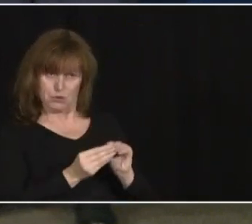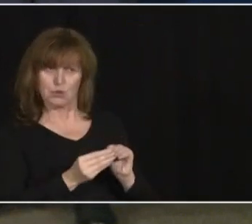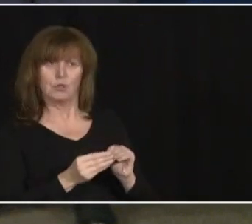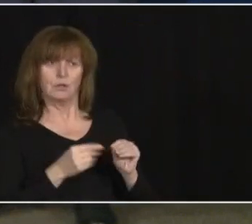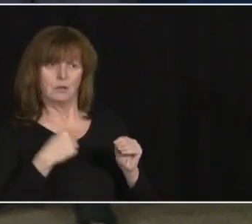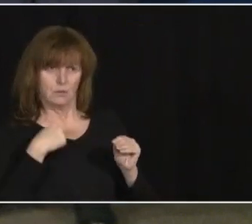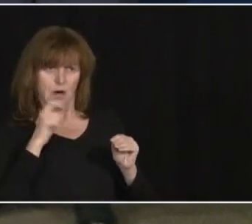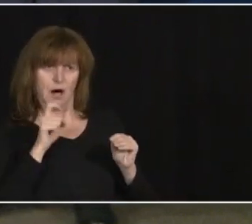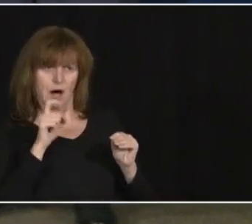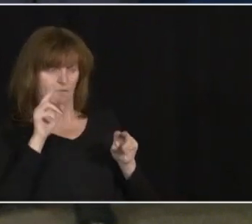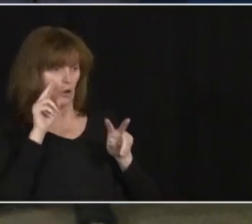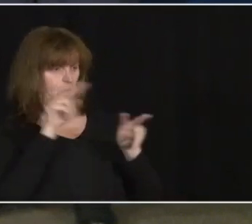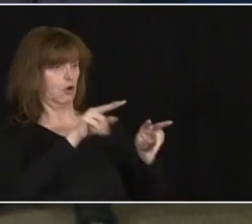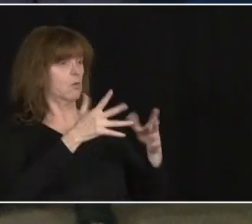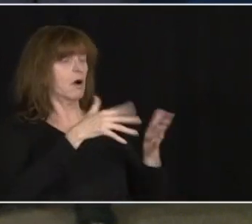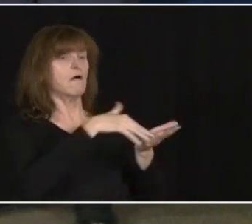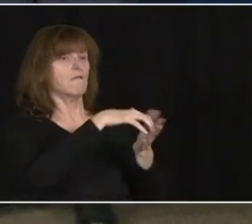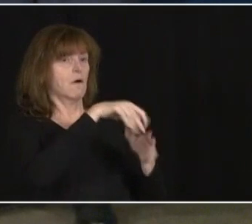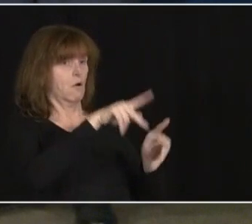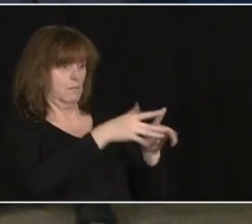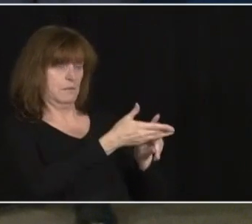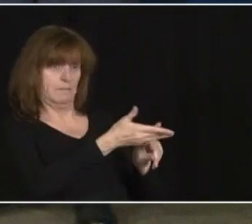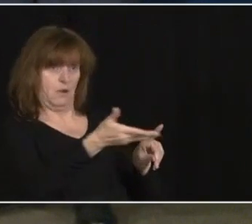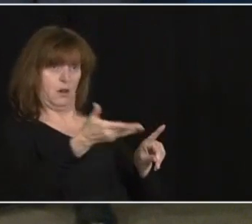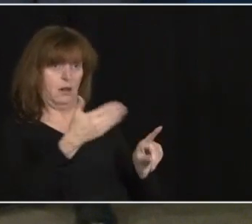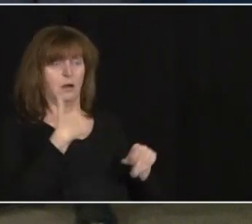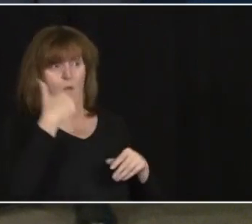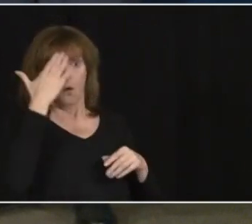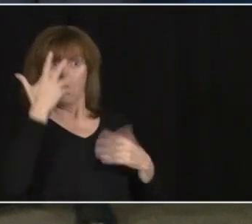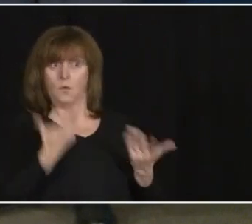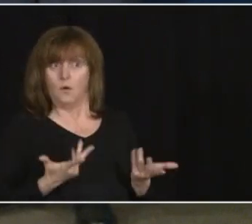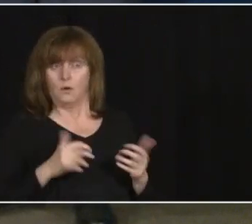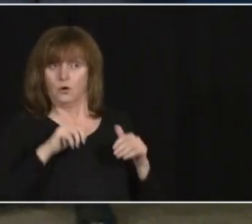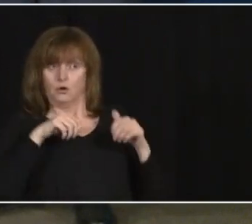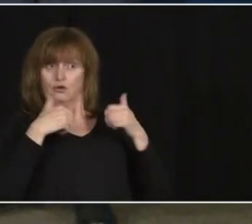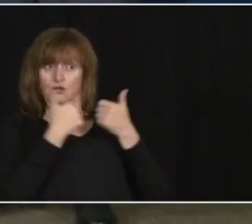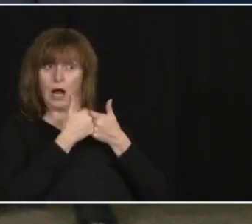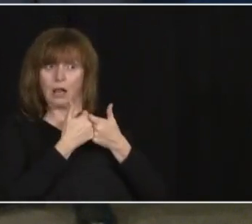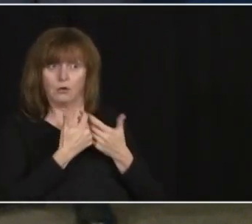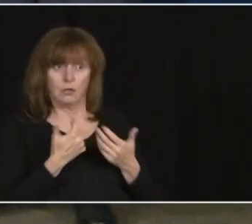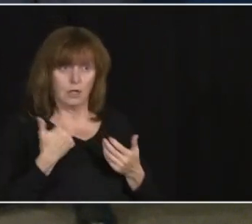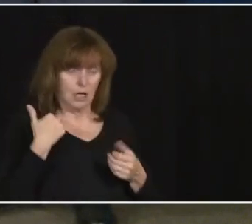And one of the challenges right from the beginning was tone sure we had enough personal